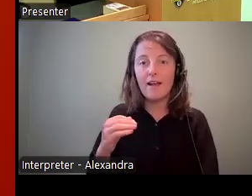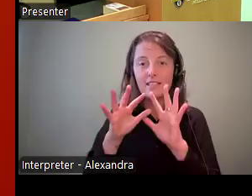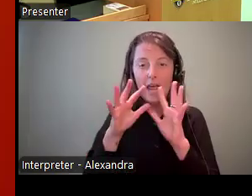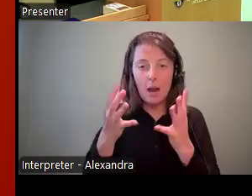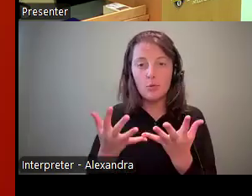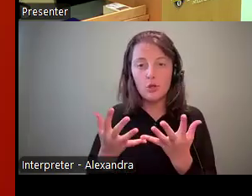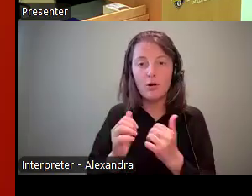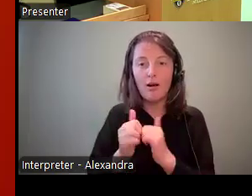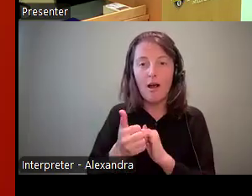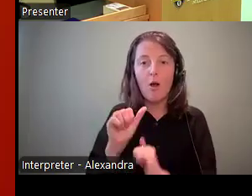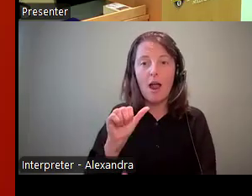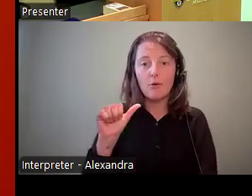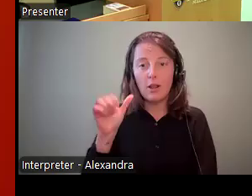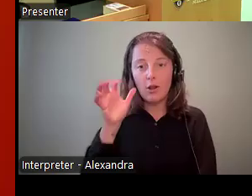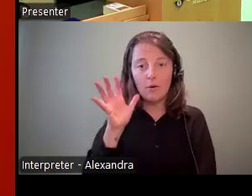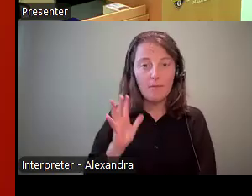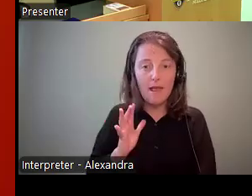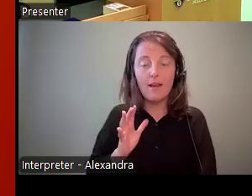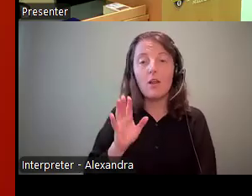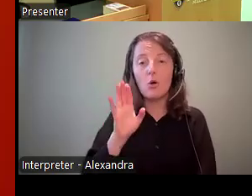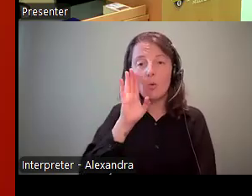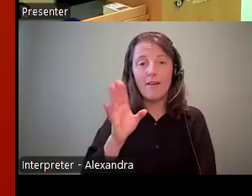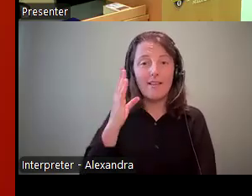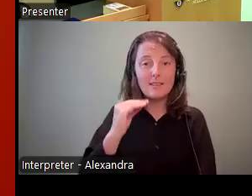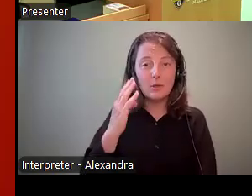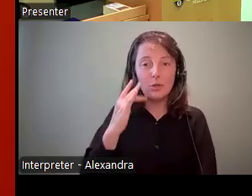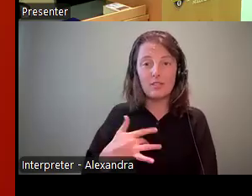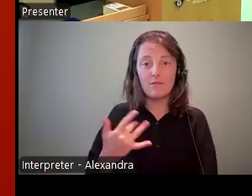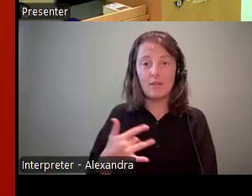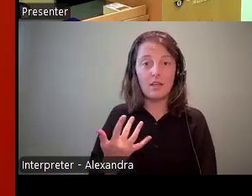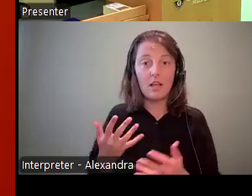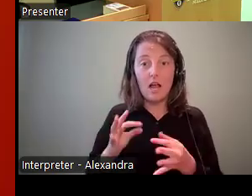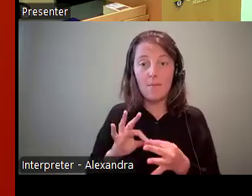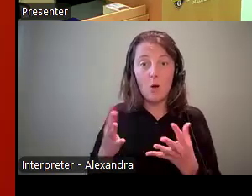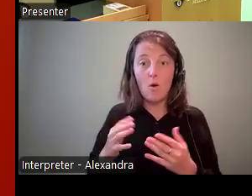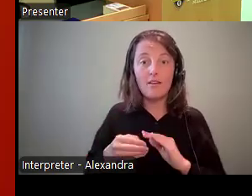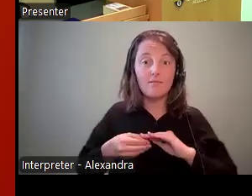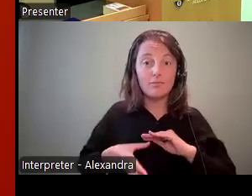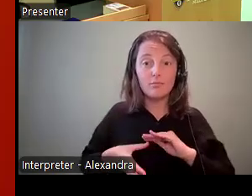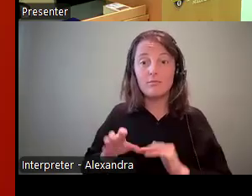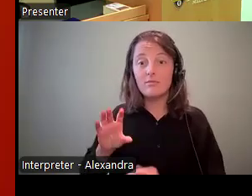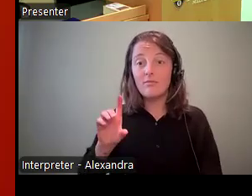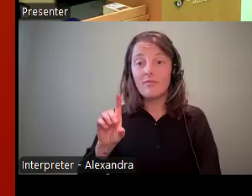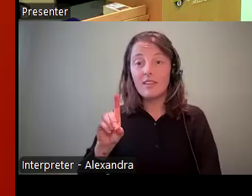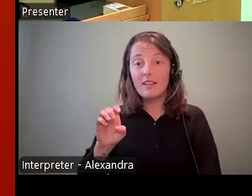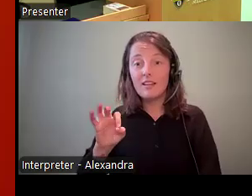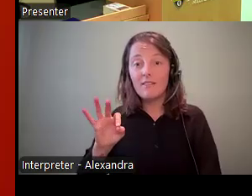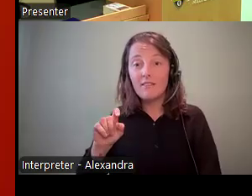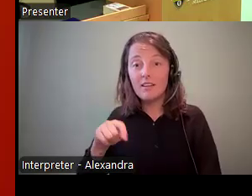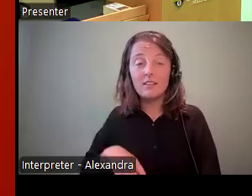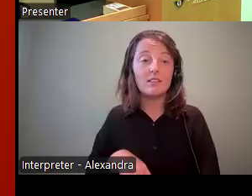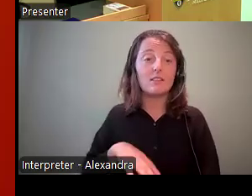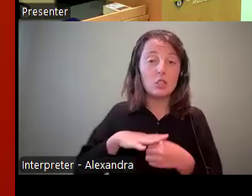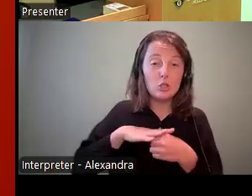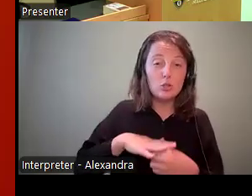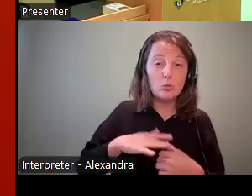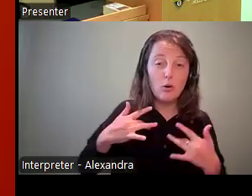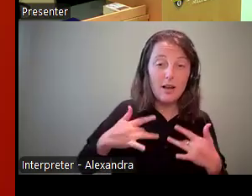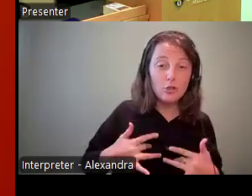AfroCaribbean men experience feelings of defeat or depression or marginalization. Um,